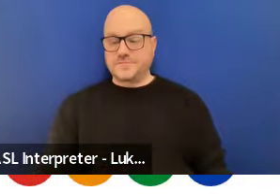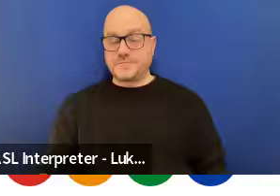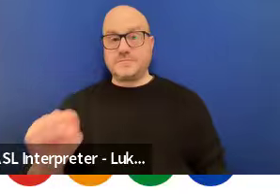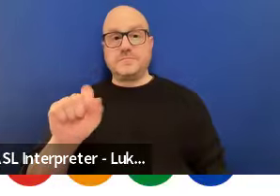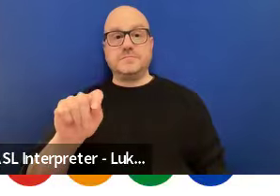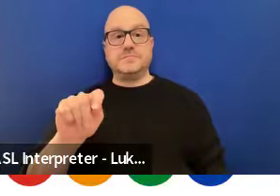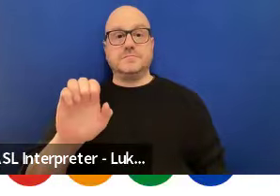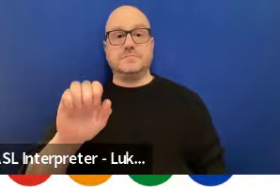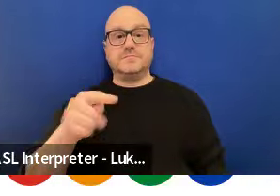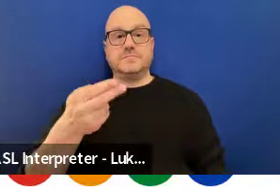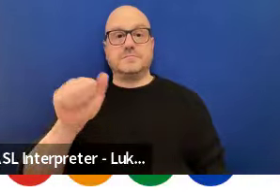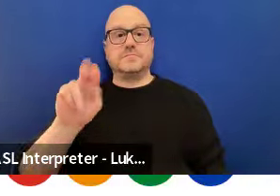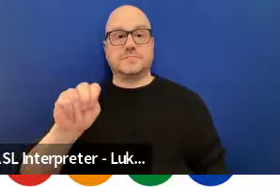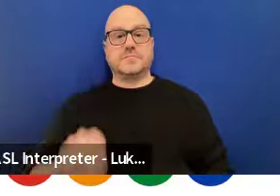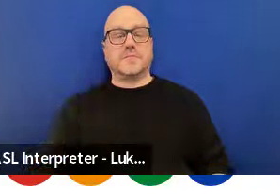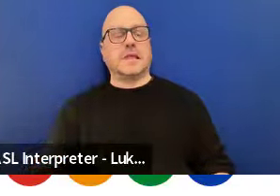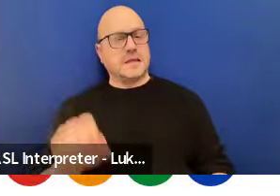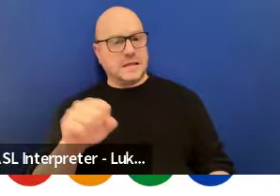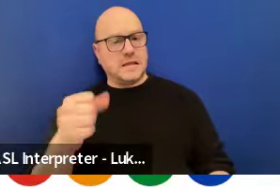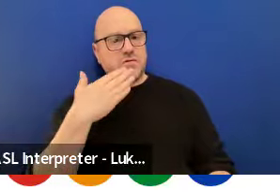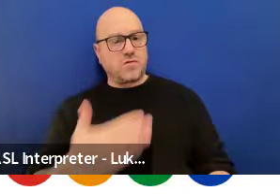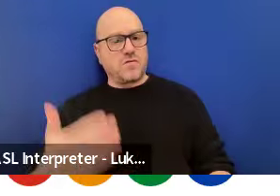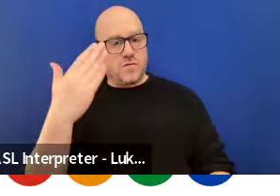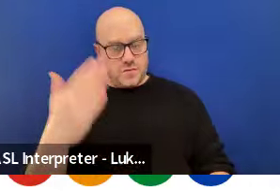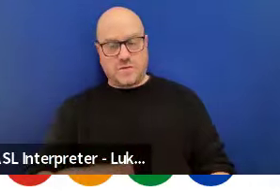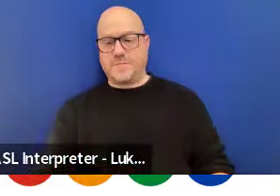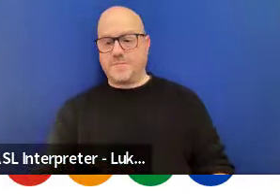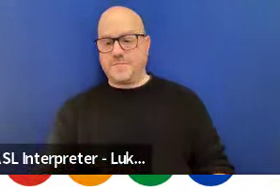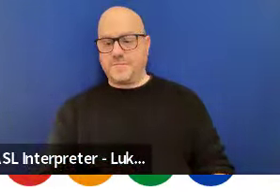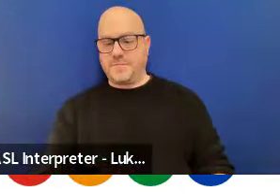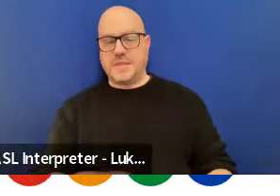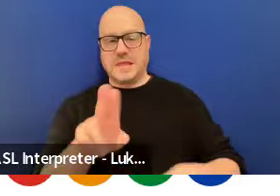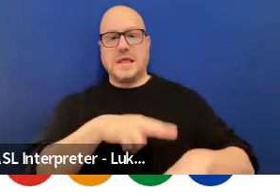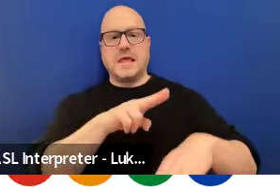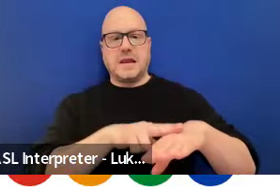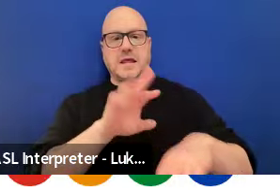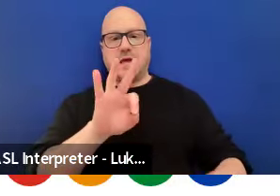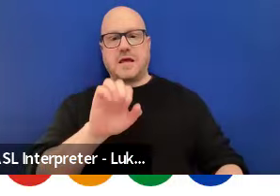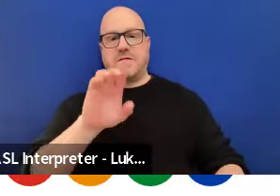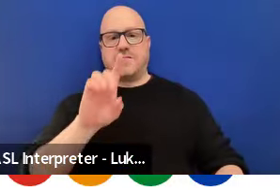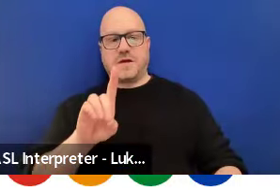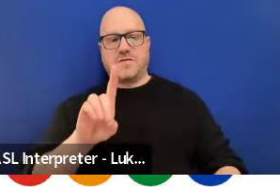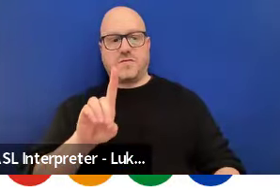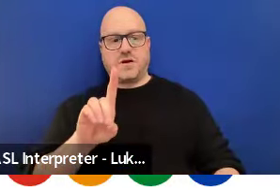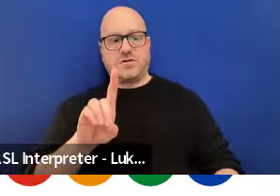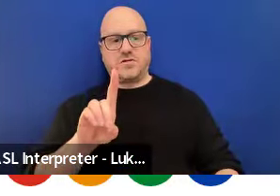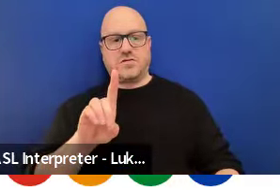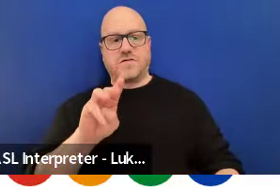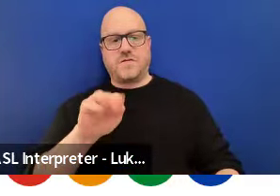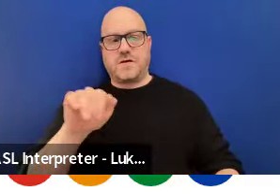THANK YOU, WILL. VERY WELCOME AND THANK YOU. STEPHEN? GOOD MORNING, LAURA.